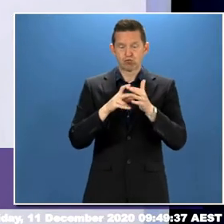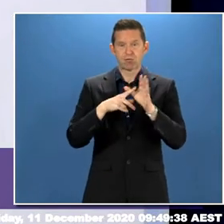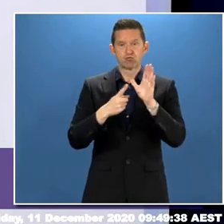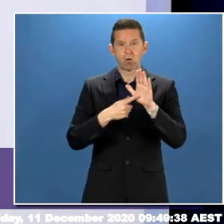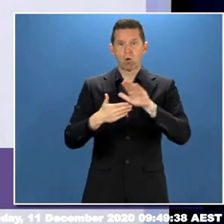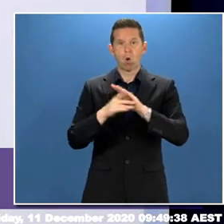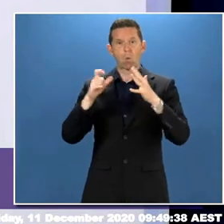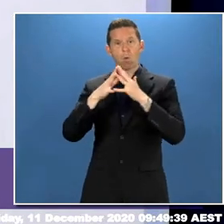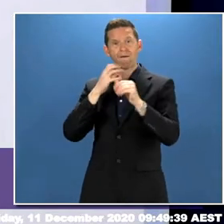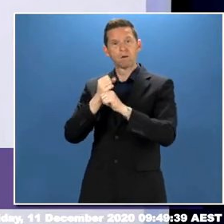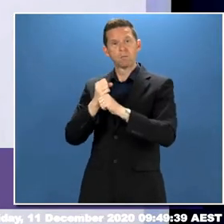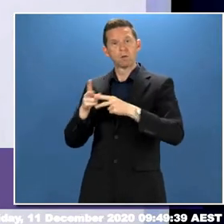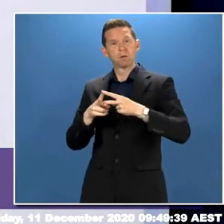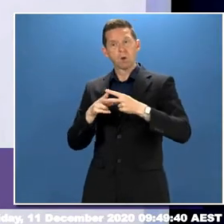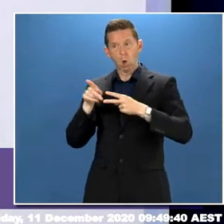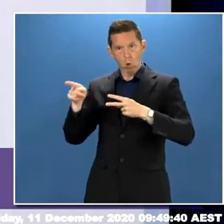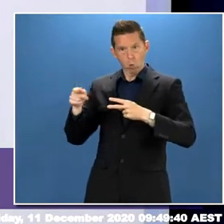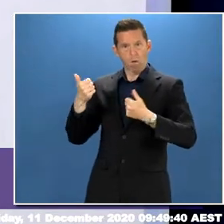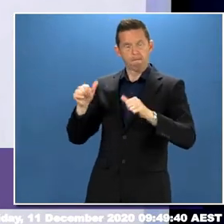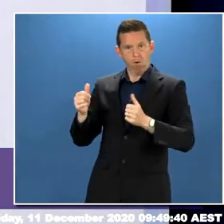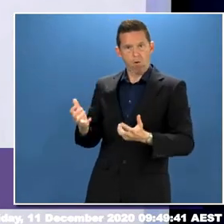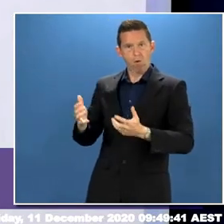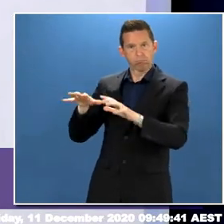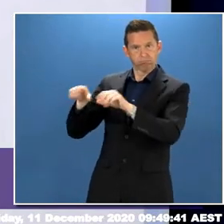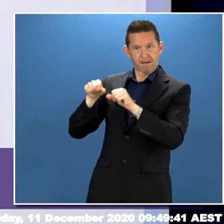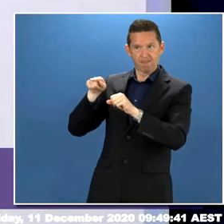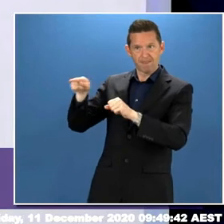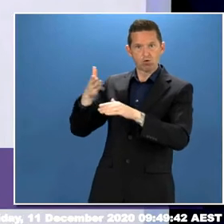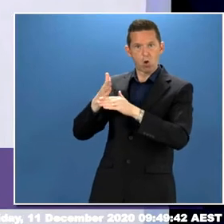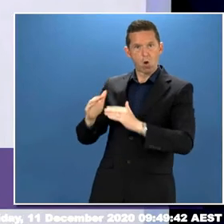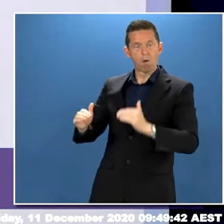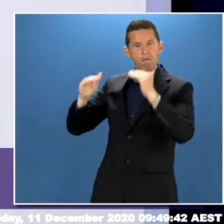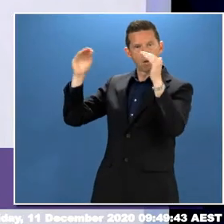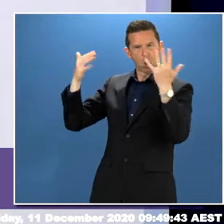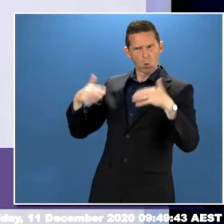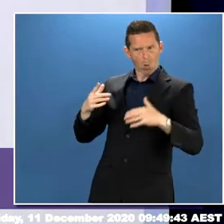What attracted you to take on these very high profile roles in the law?